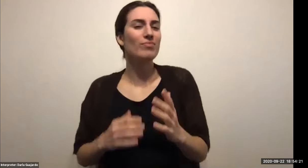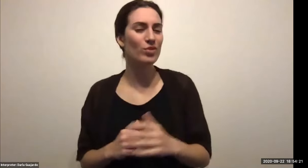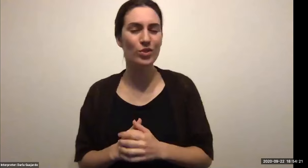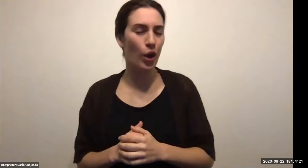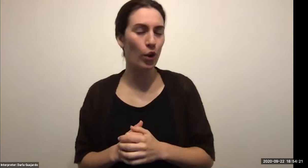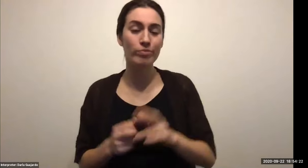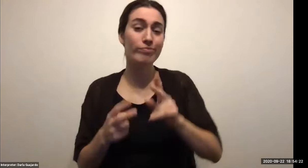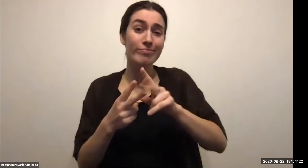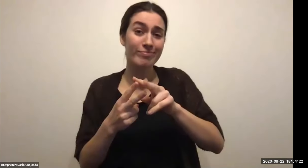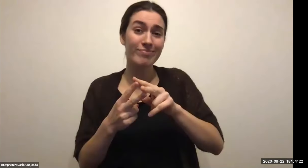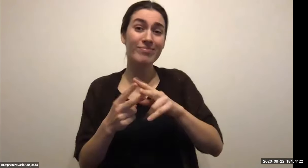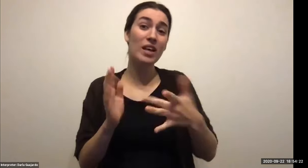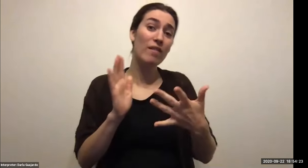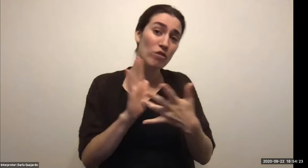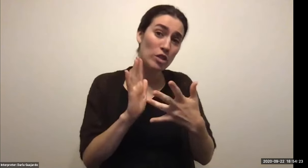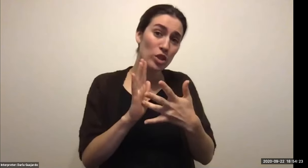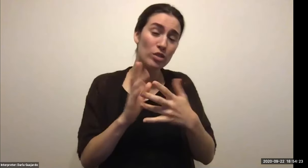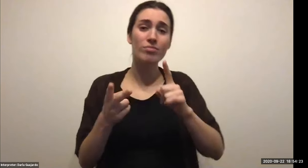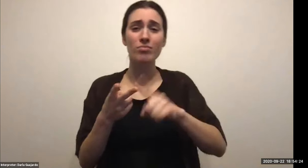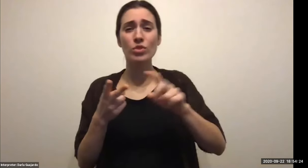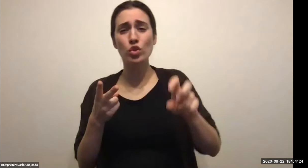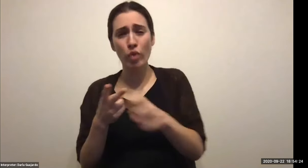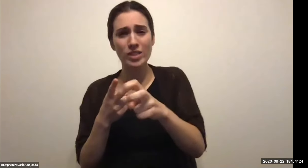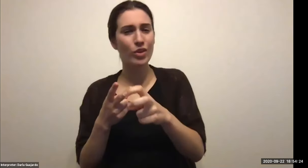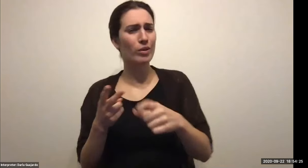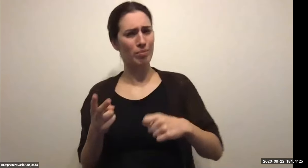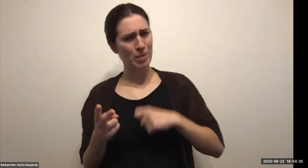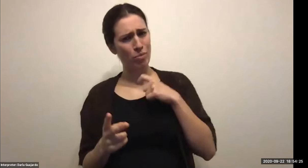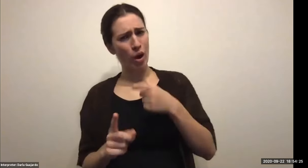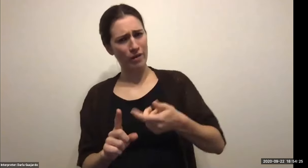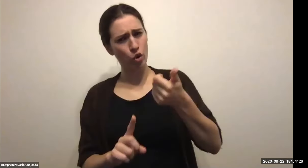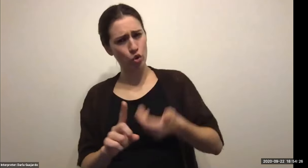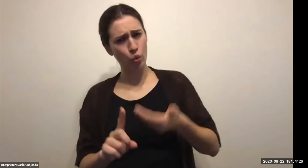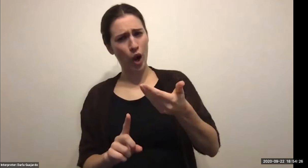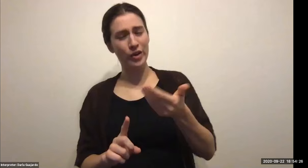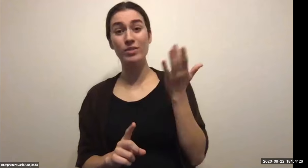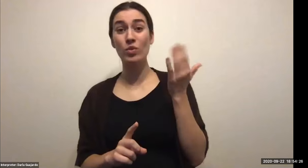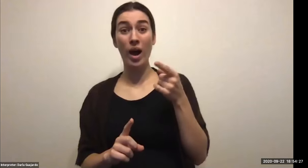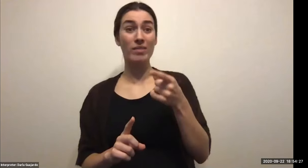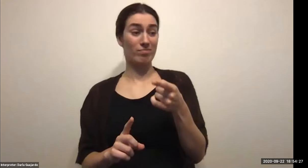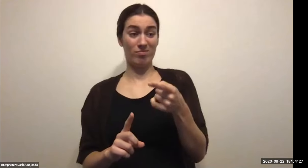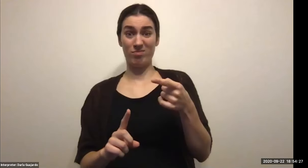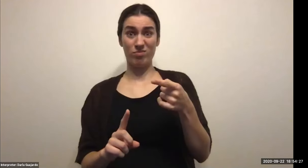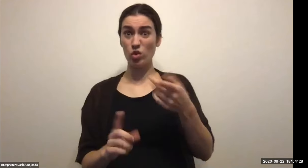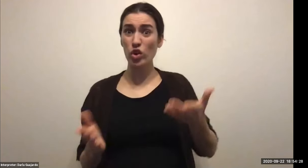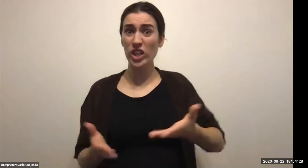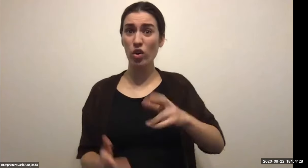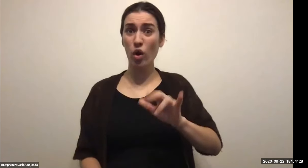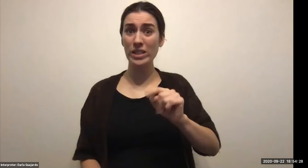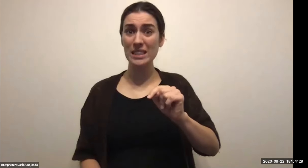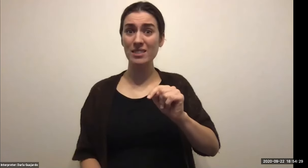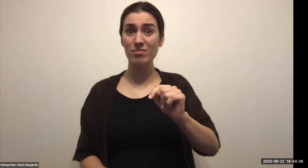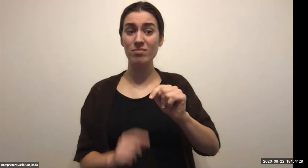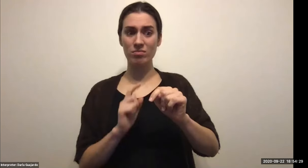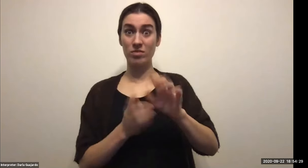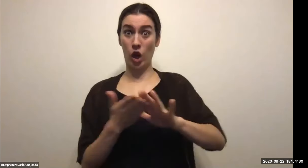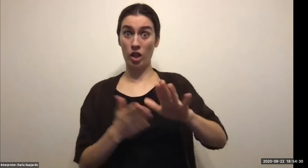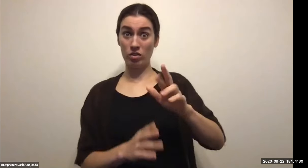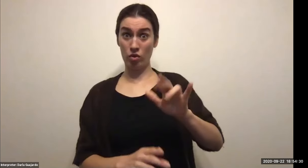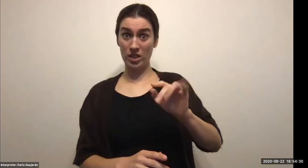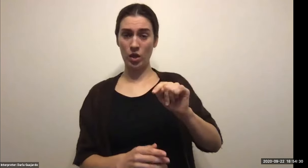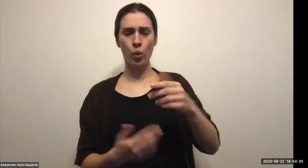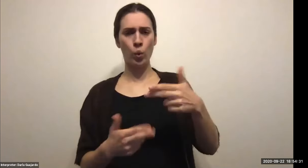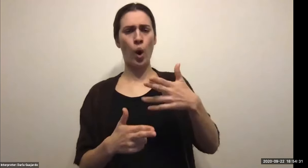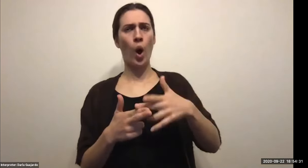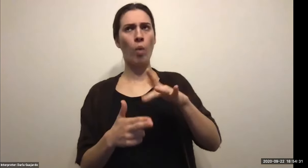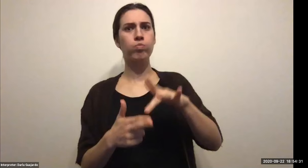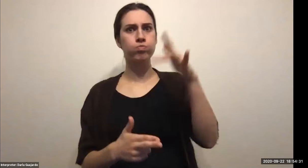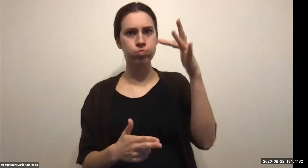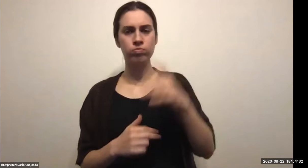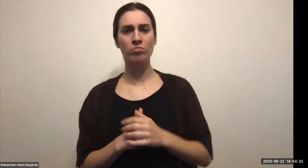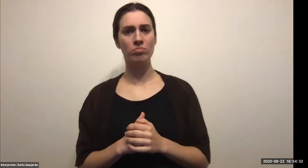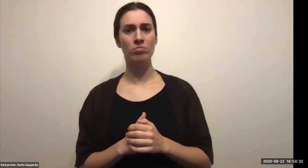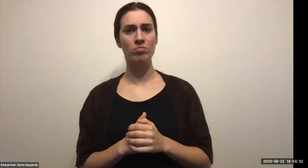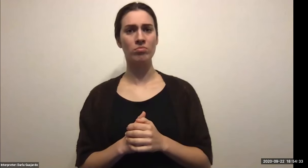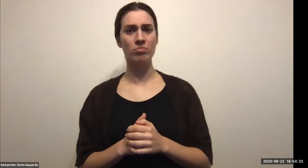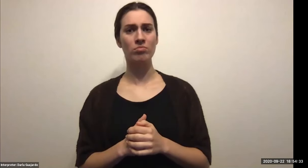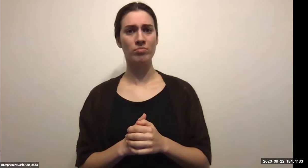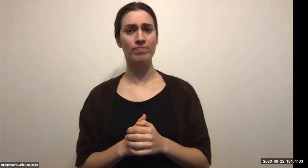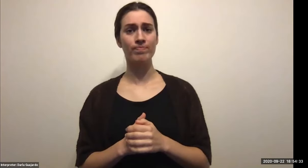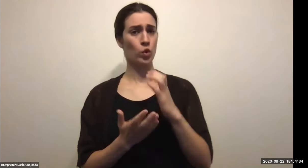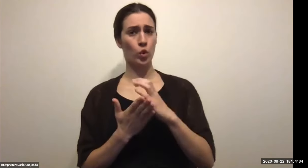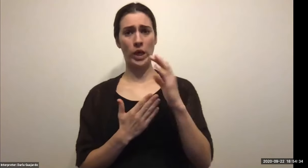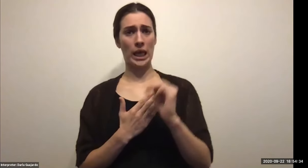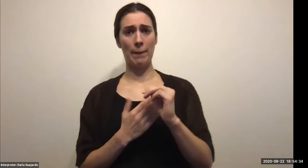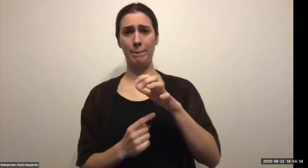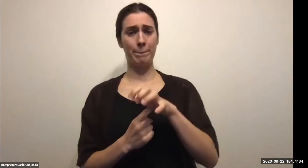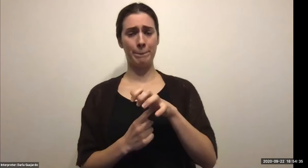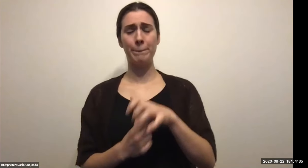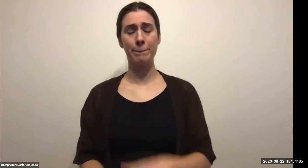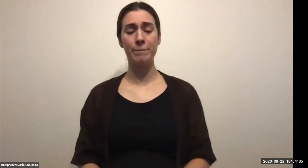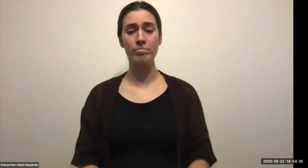Keith Wolling: Well, it will send this thing with you, but that doesn't mean that you're not parable. So, all's, I would say, is to get ready, prepare yourself first to start because people start gearing up in January, because everybody in the industry is saying this is history.